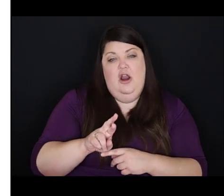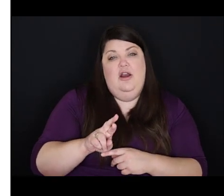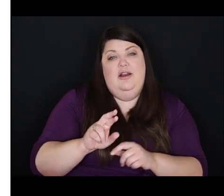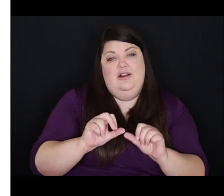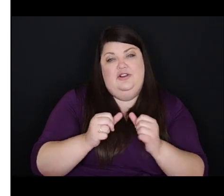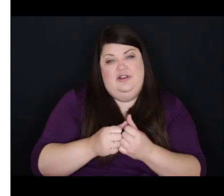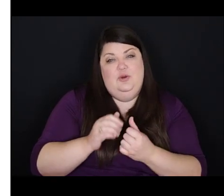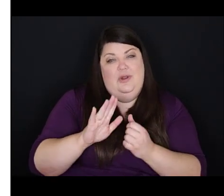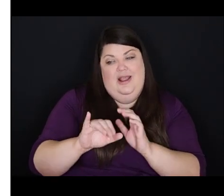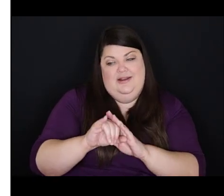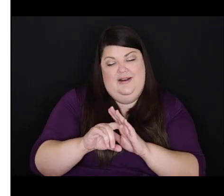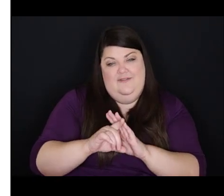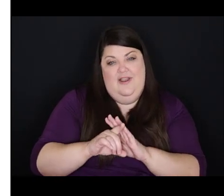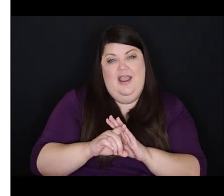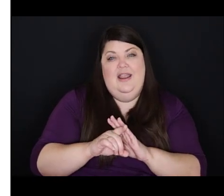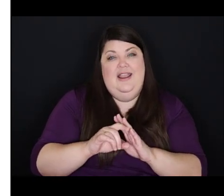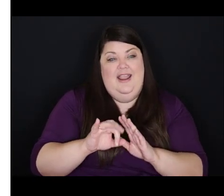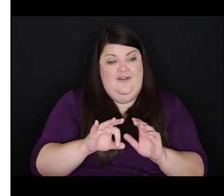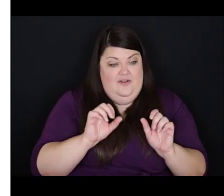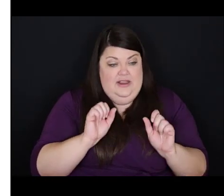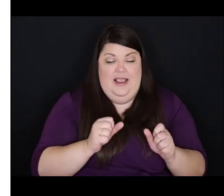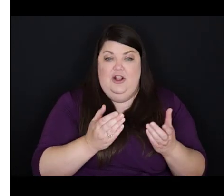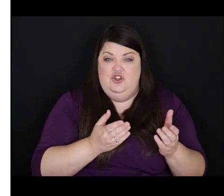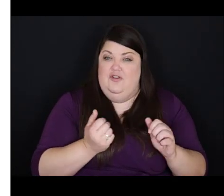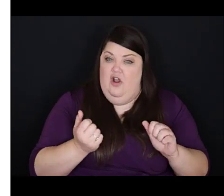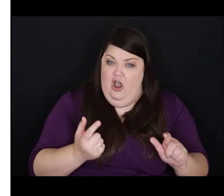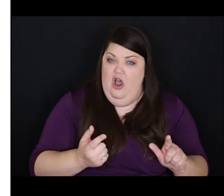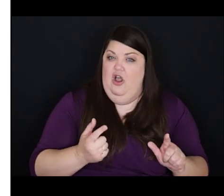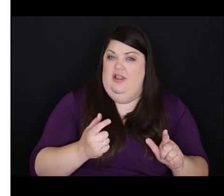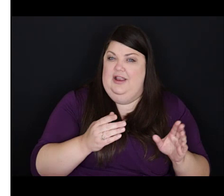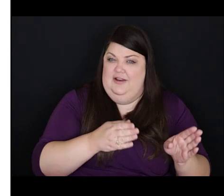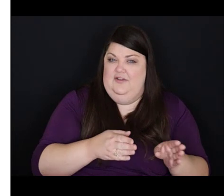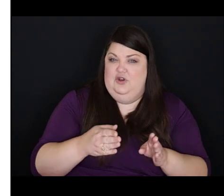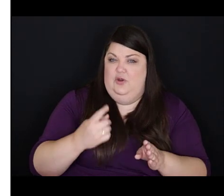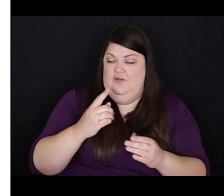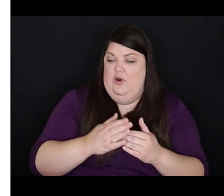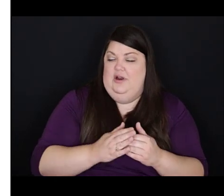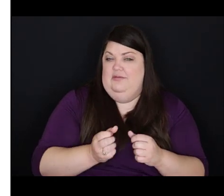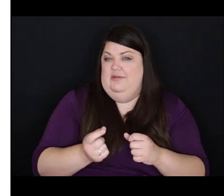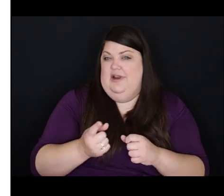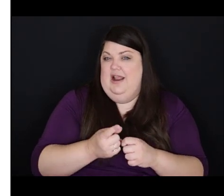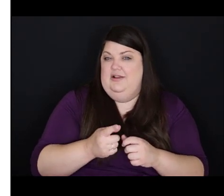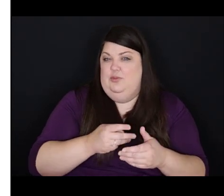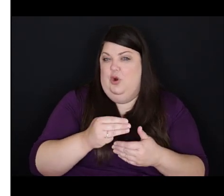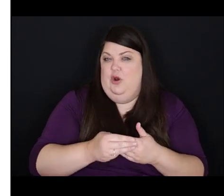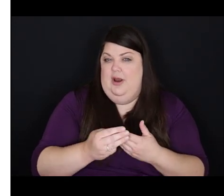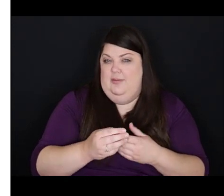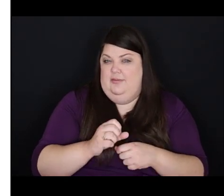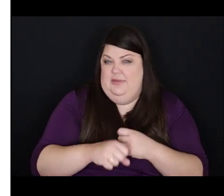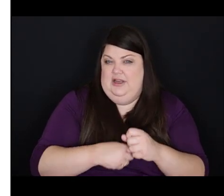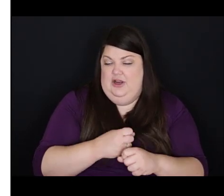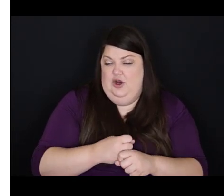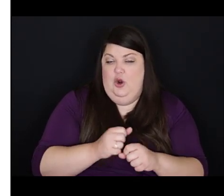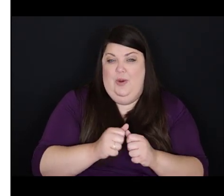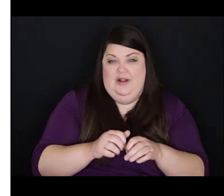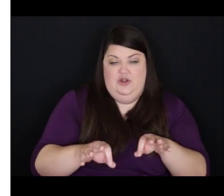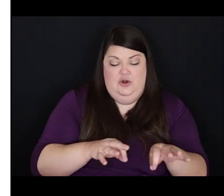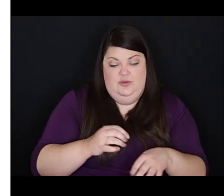serve all eligible individuals for the next program year within Description (g), along with their order of selection policies.